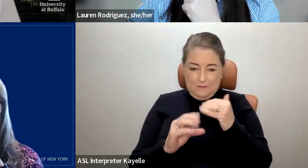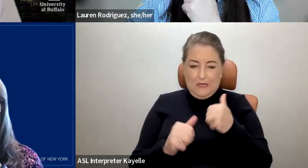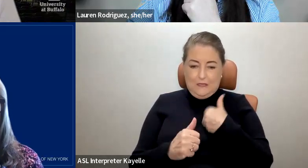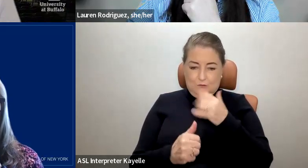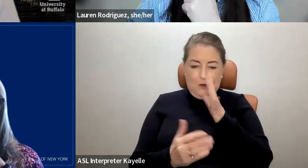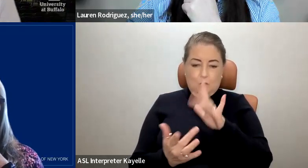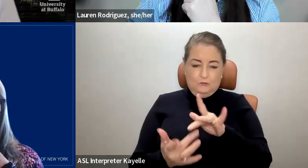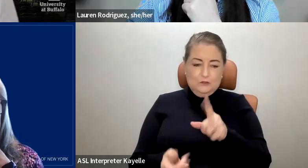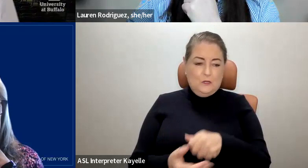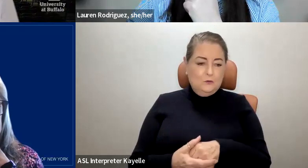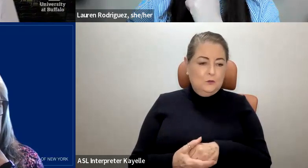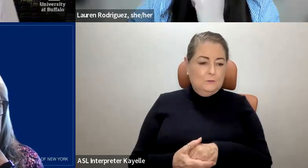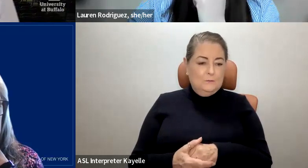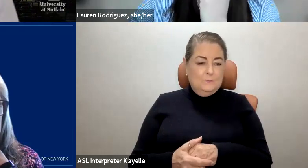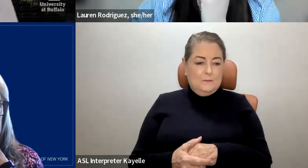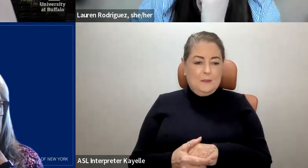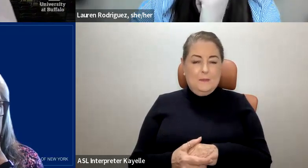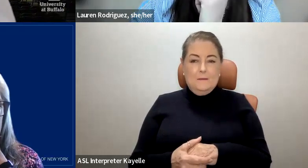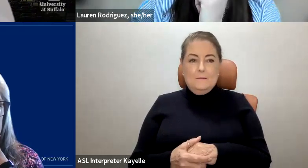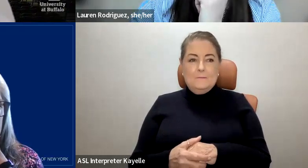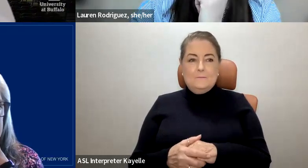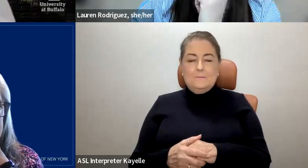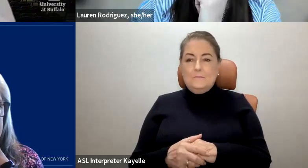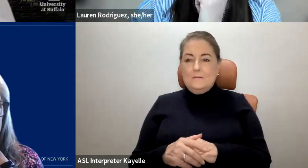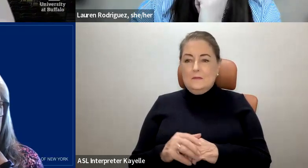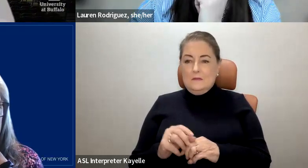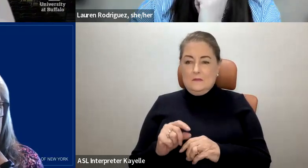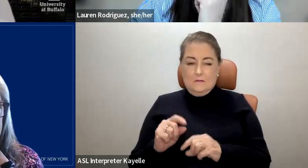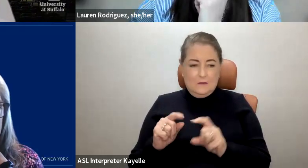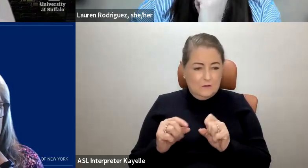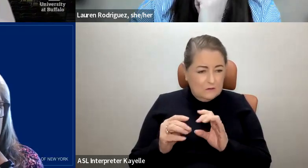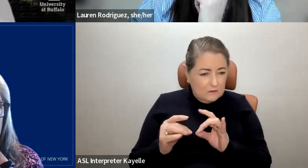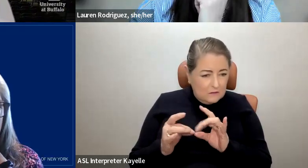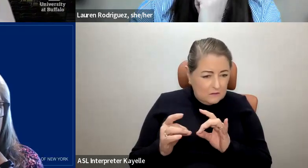you. So from Karen Fung, is this type of project taken in all